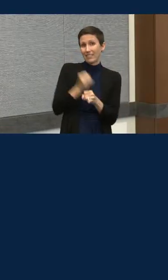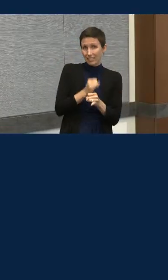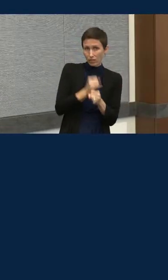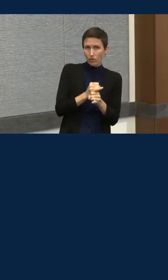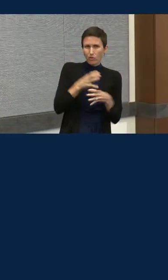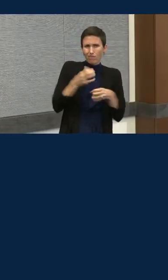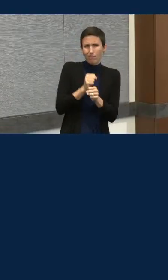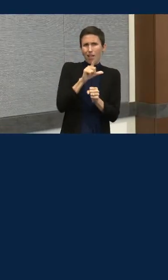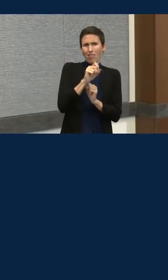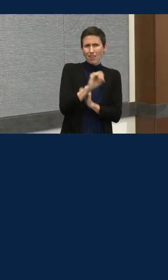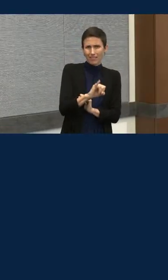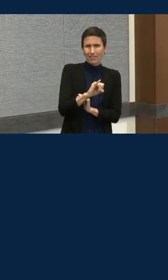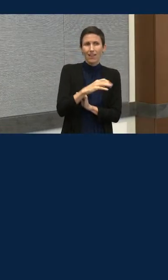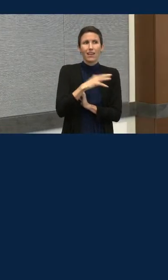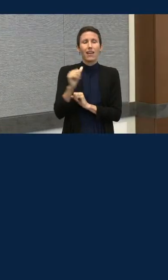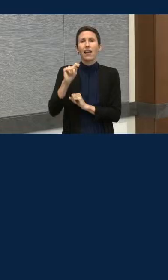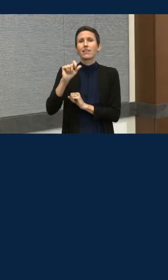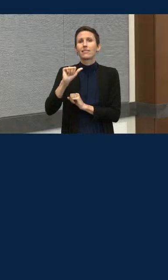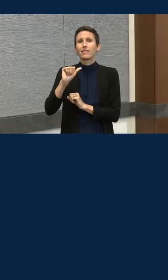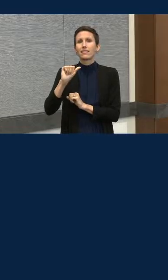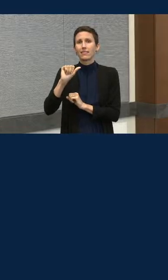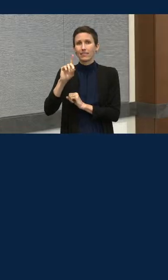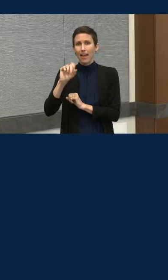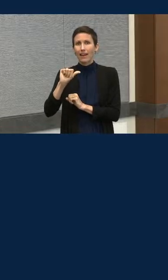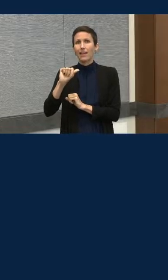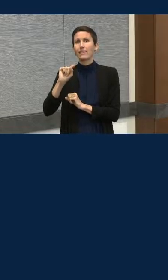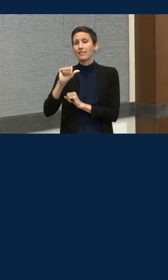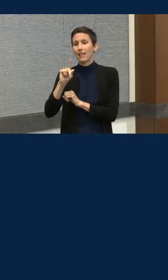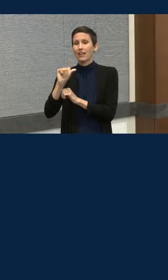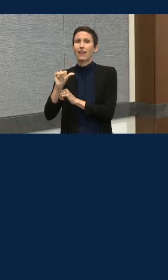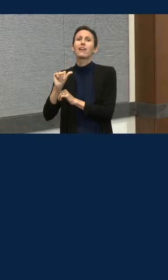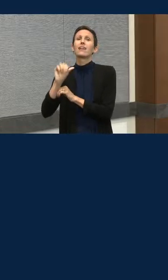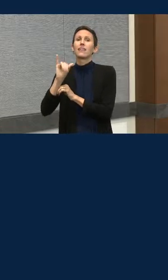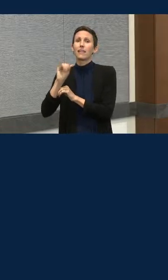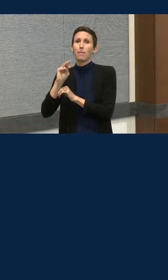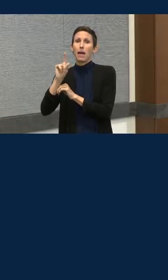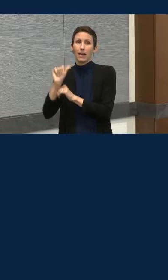Tadataka Yamada Distinguished Professor Of Molecular and Integrative Physiology in the Medical